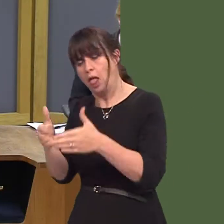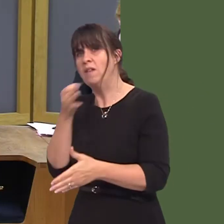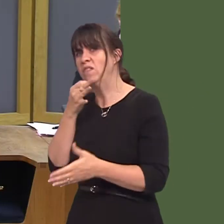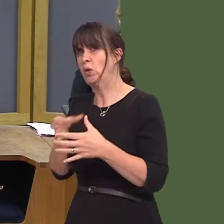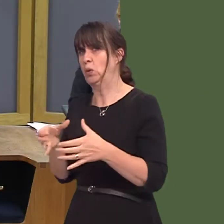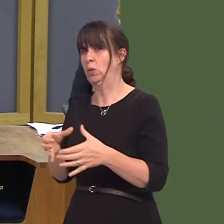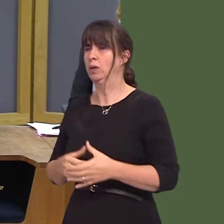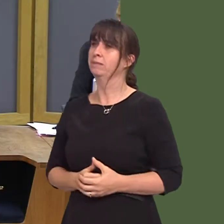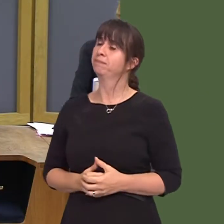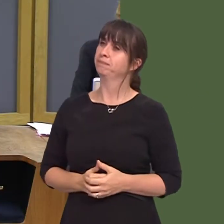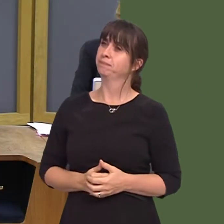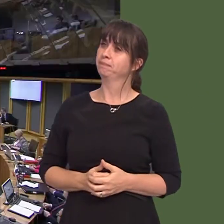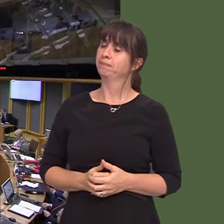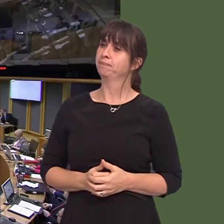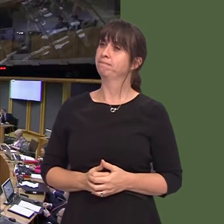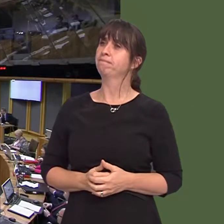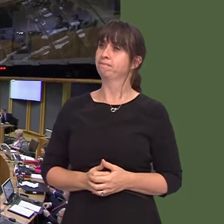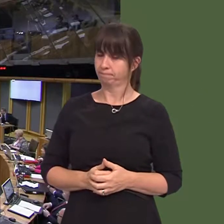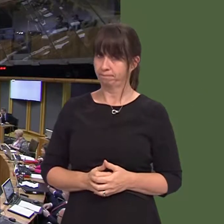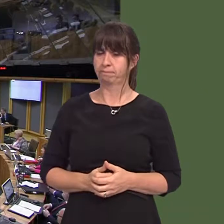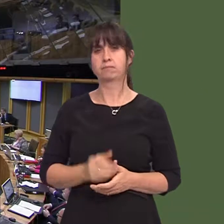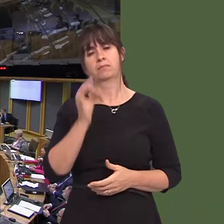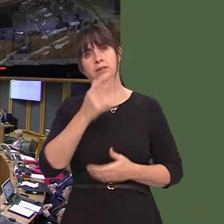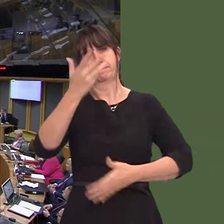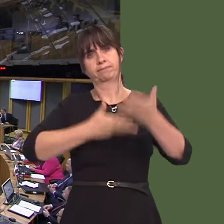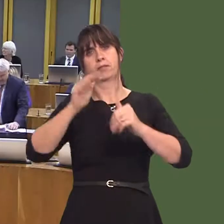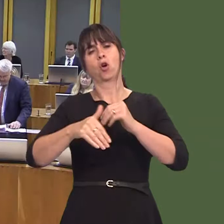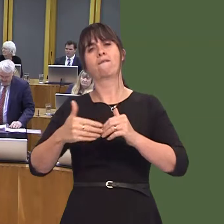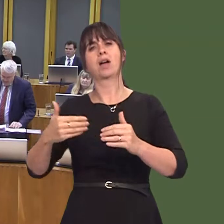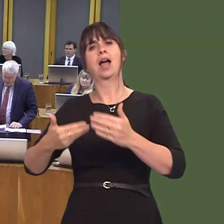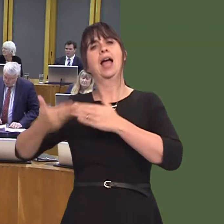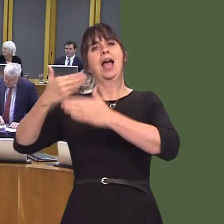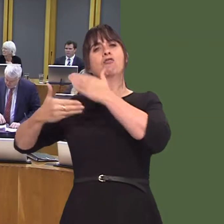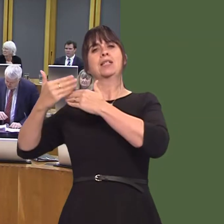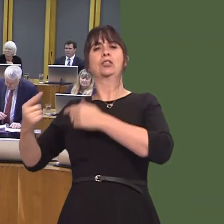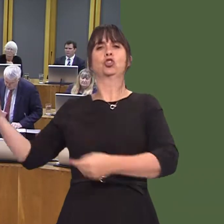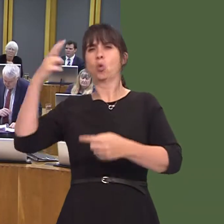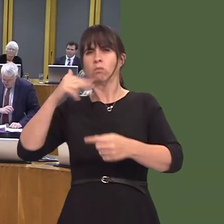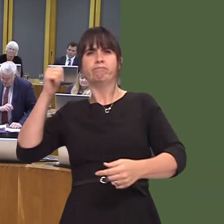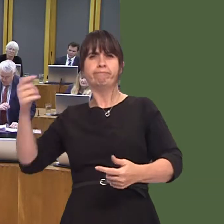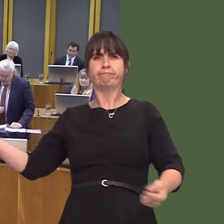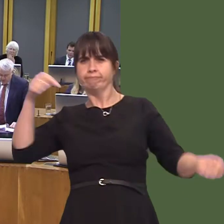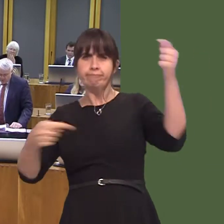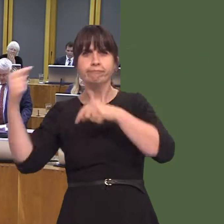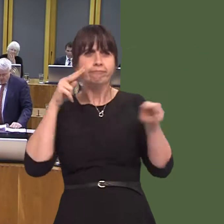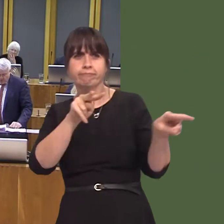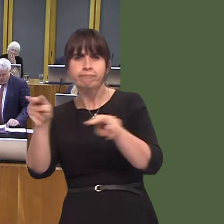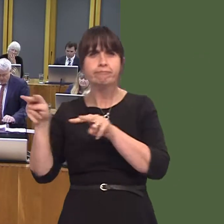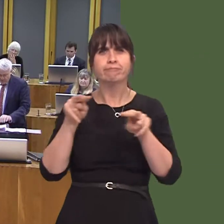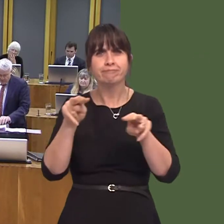Will the First Minister make a statement on support for heritage tourism in north Wales? (OAQ51173) Carwyn Jones: We are supporting a number of initiatives for heritage tourism in the north.